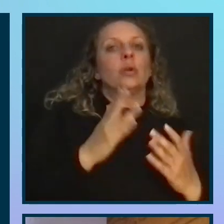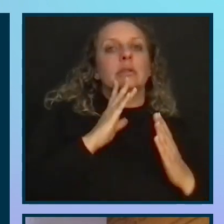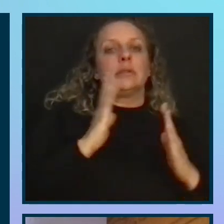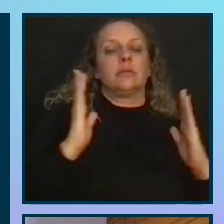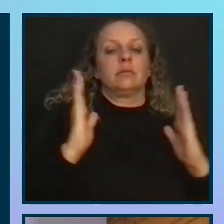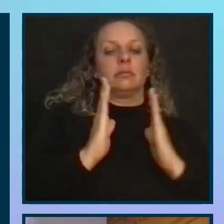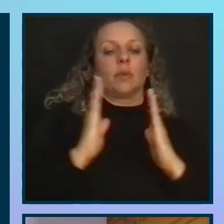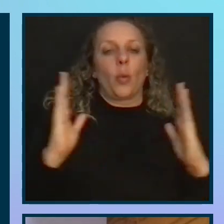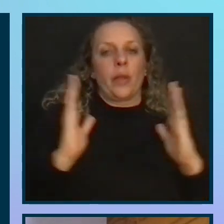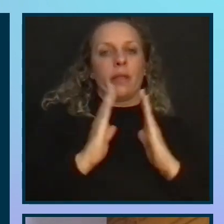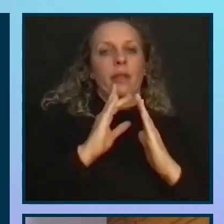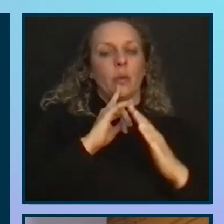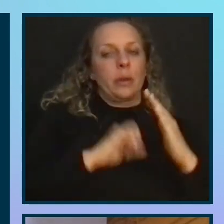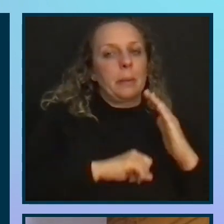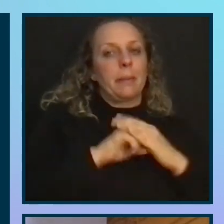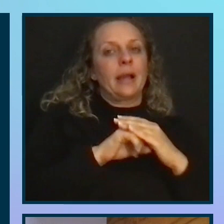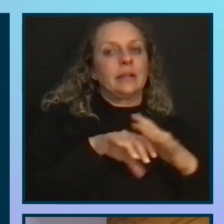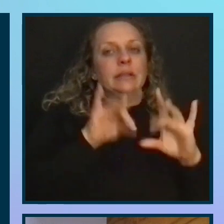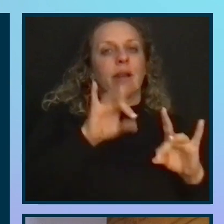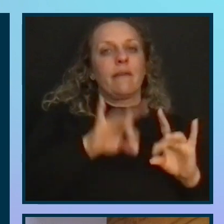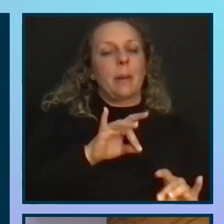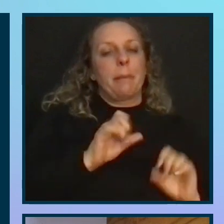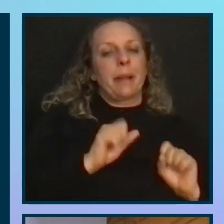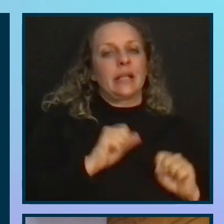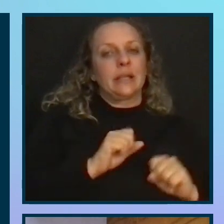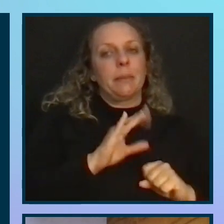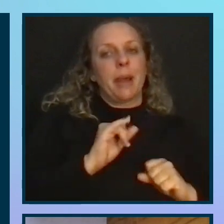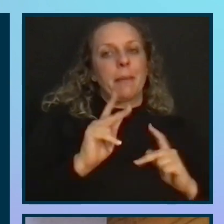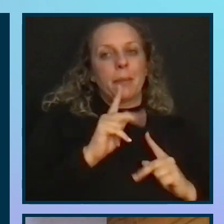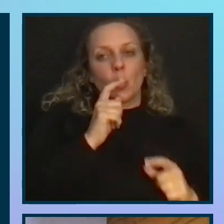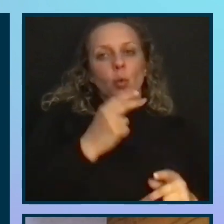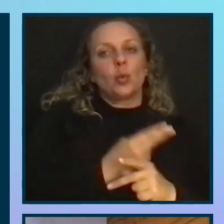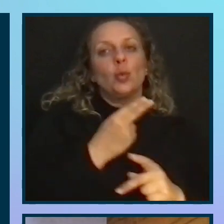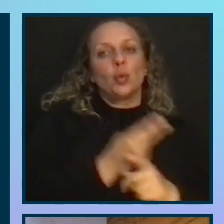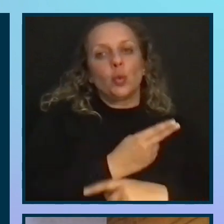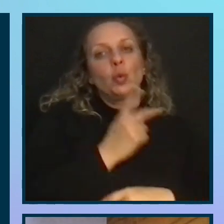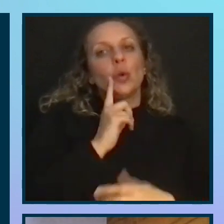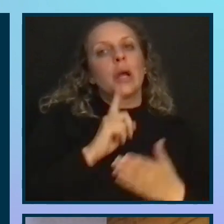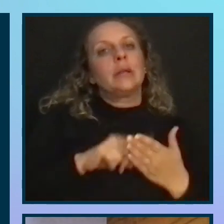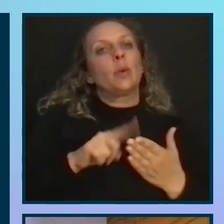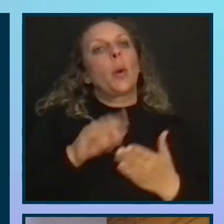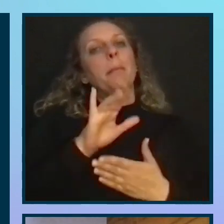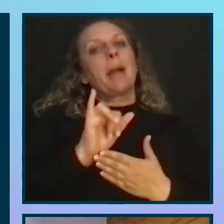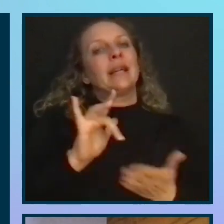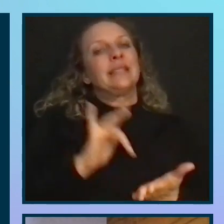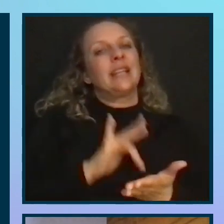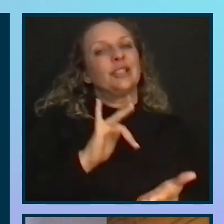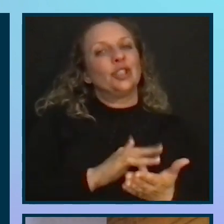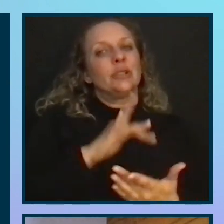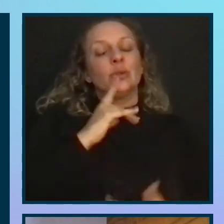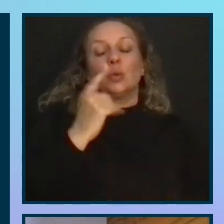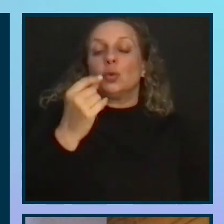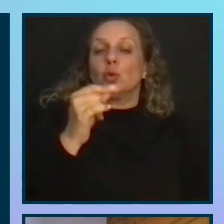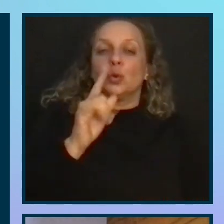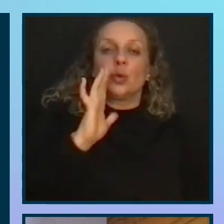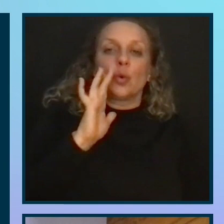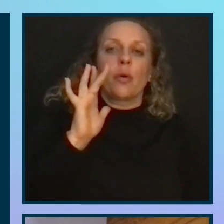and this maximizes discoverability by people who use explore by touch, which is simply pressing it on your finger on the screen,